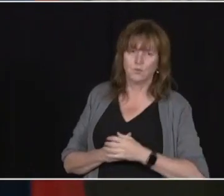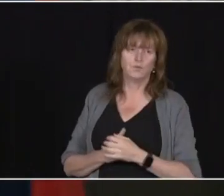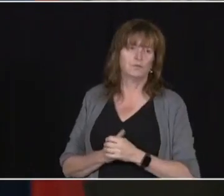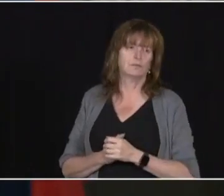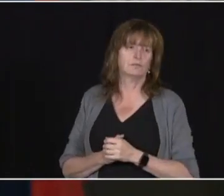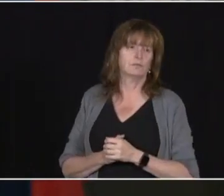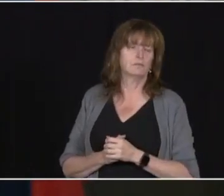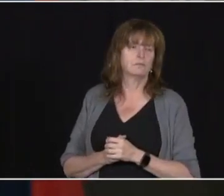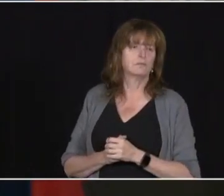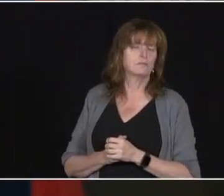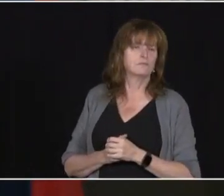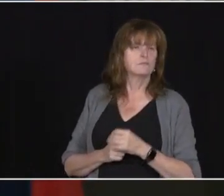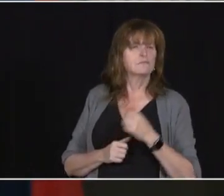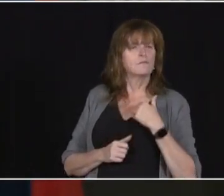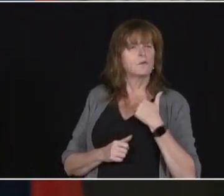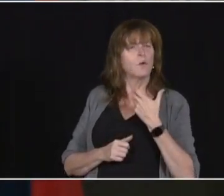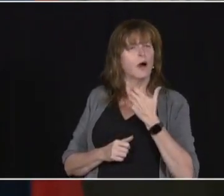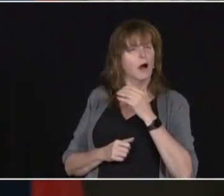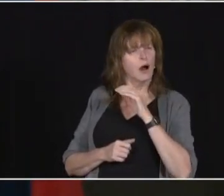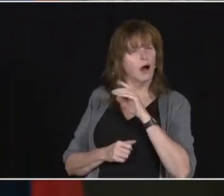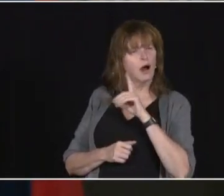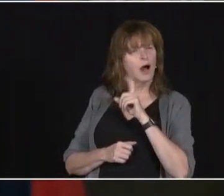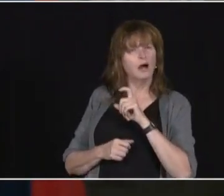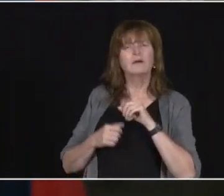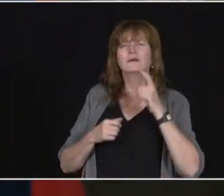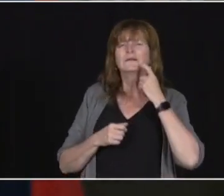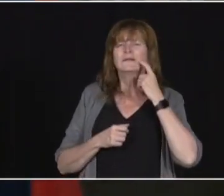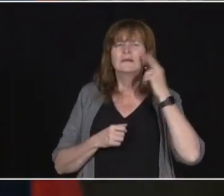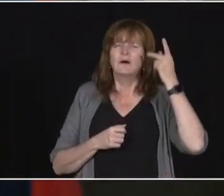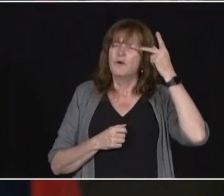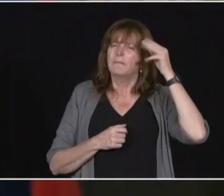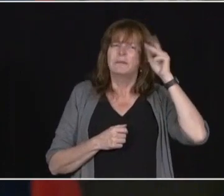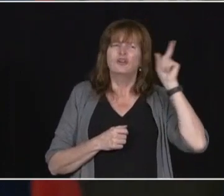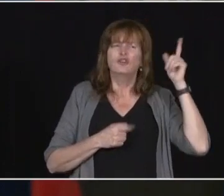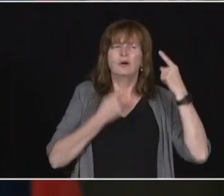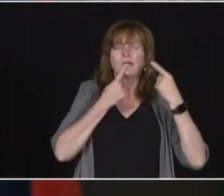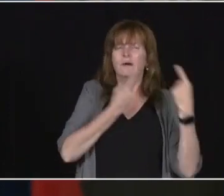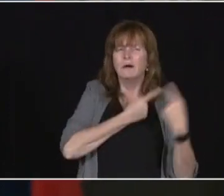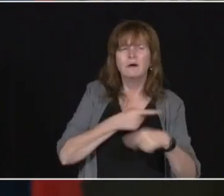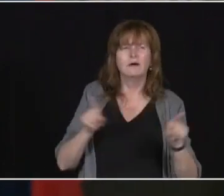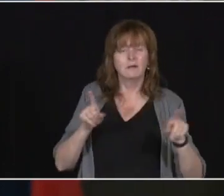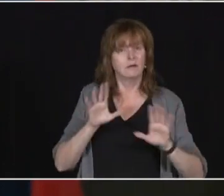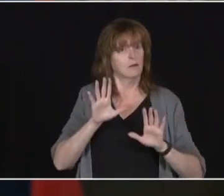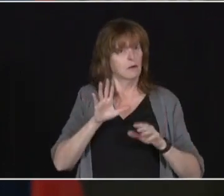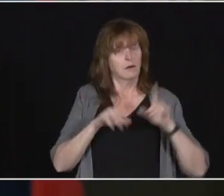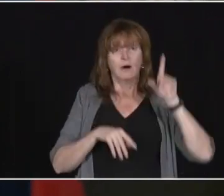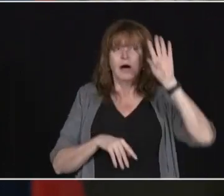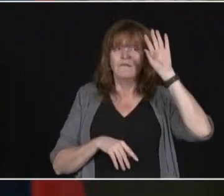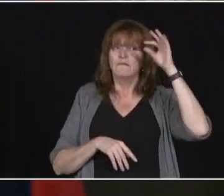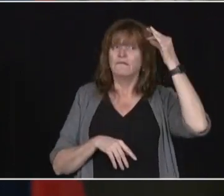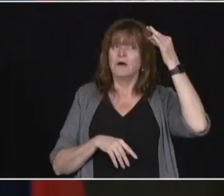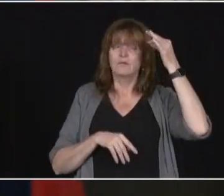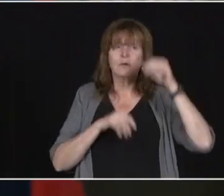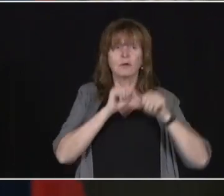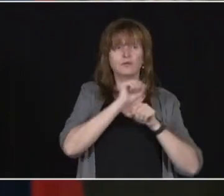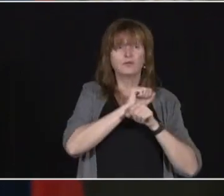Hi premier, I wanted to ask you more about what the prime minister announced this morning. He did say that federal